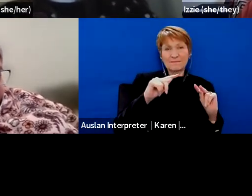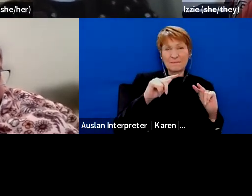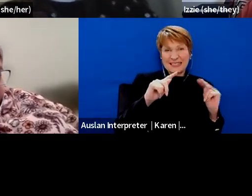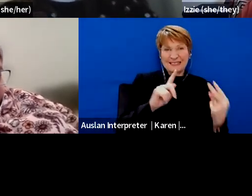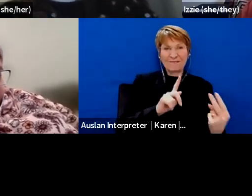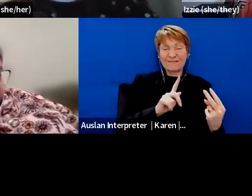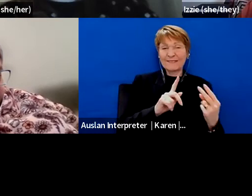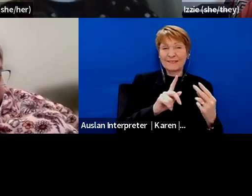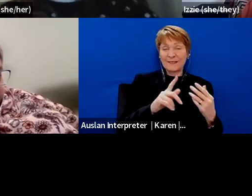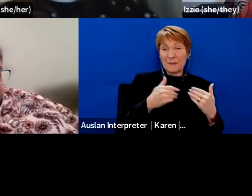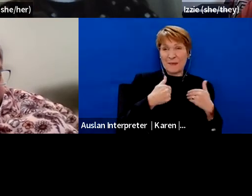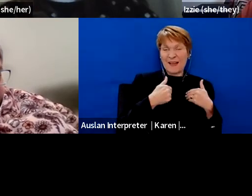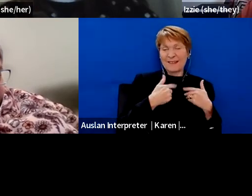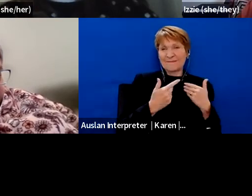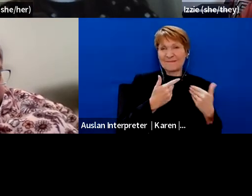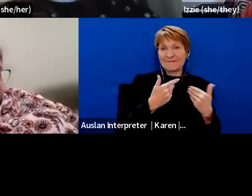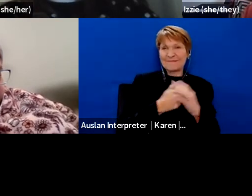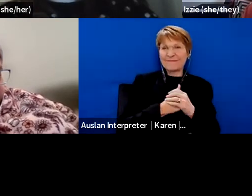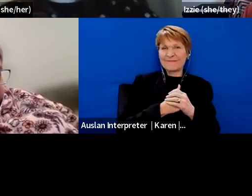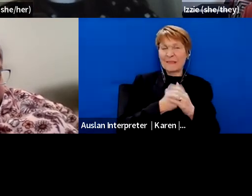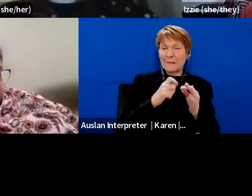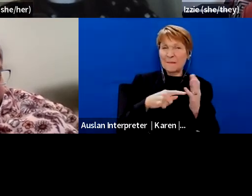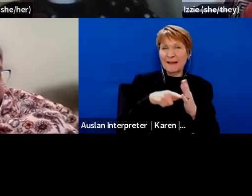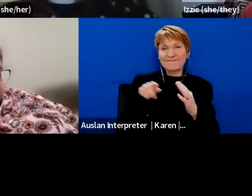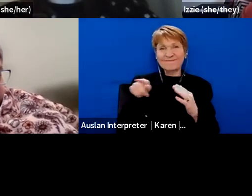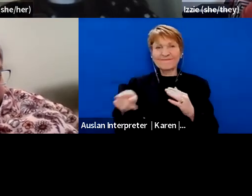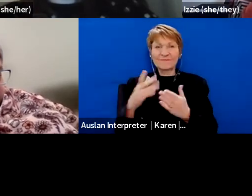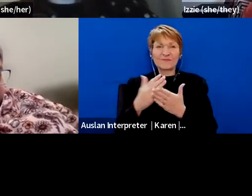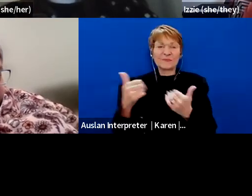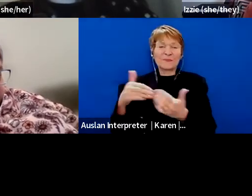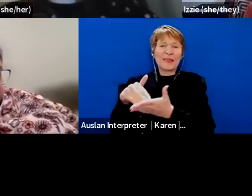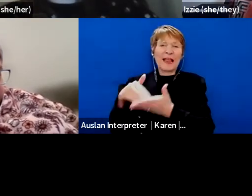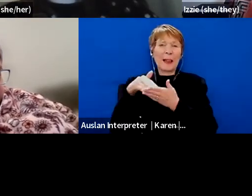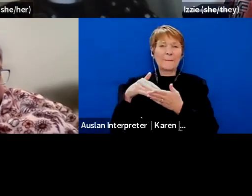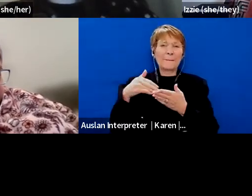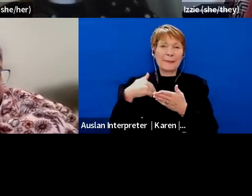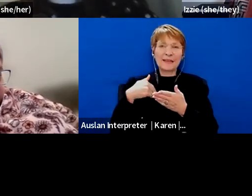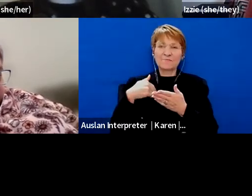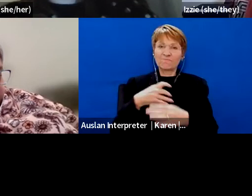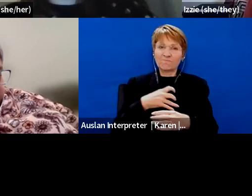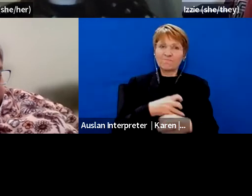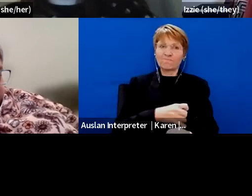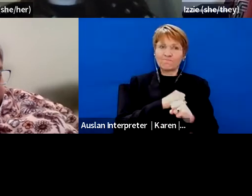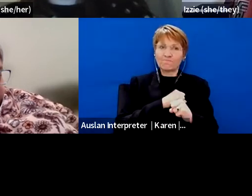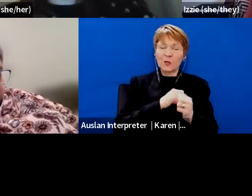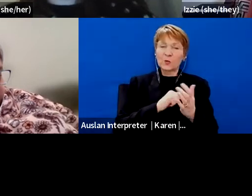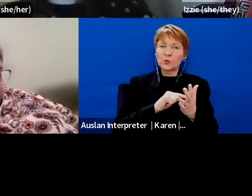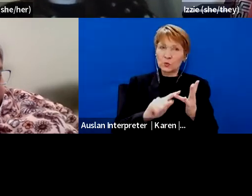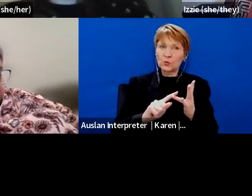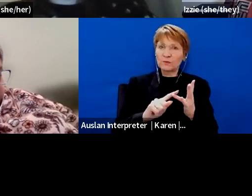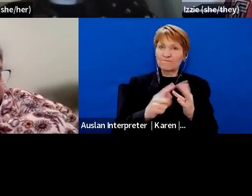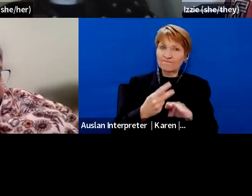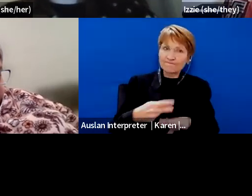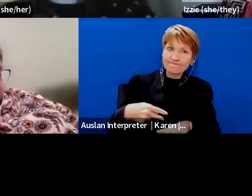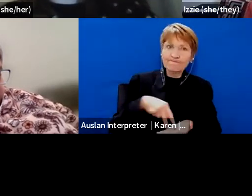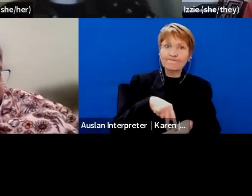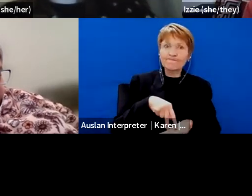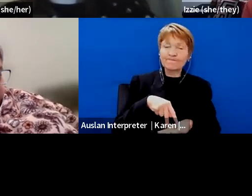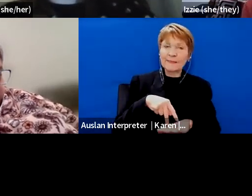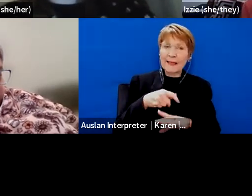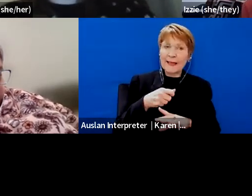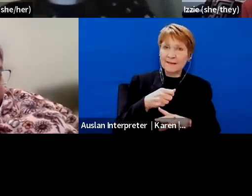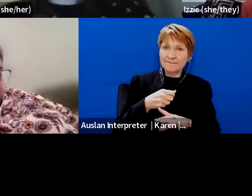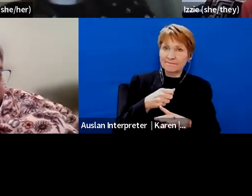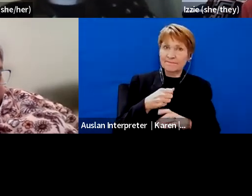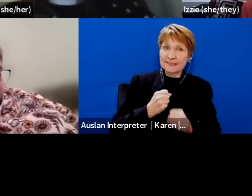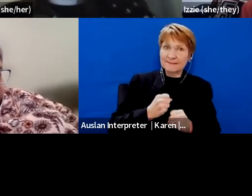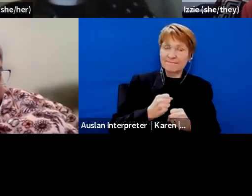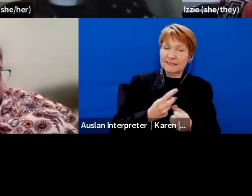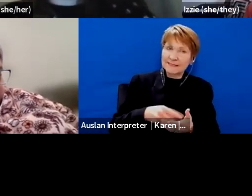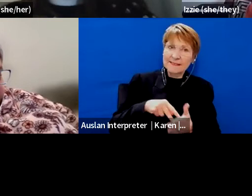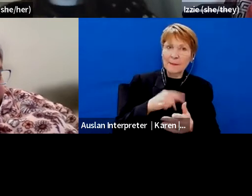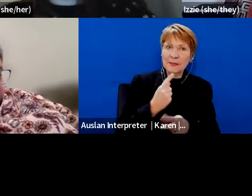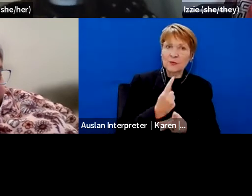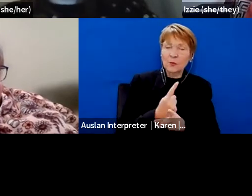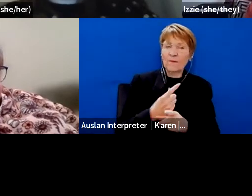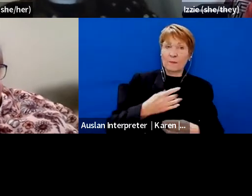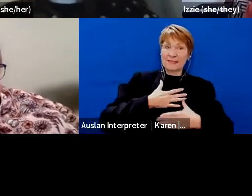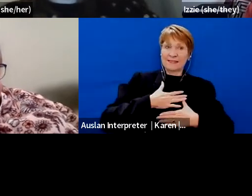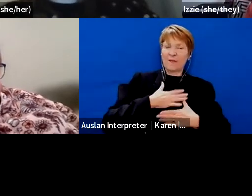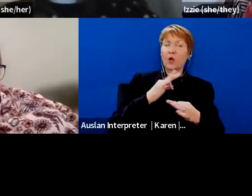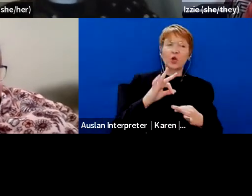And it was also really good that they were able to help me kind of get the courage to advocate myself and as adults nationally support me to step away from using my parents.